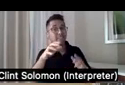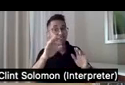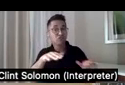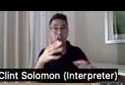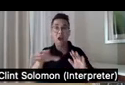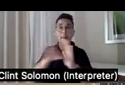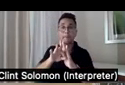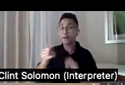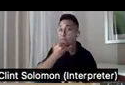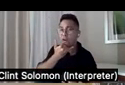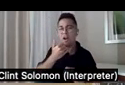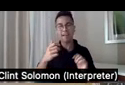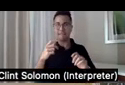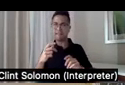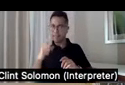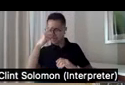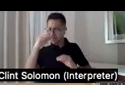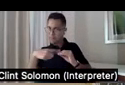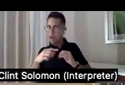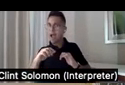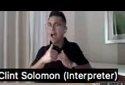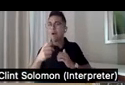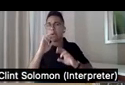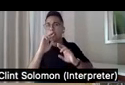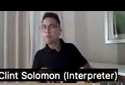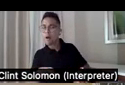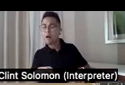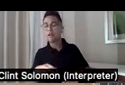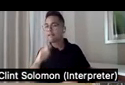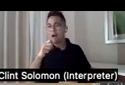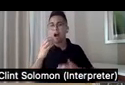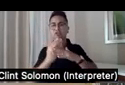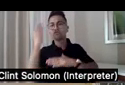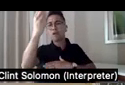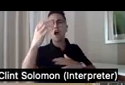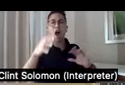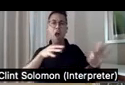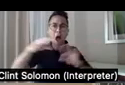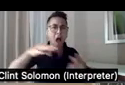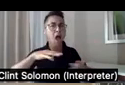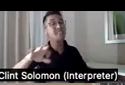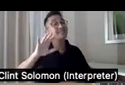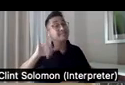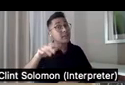we don't want to be overly wordy and this is important because we want the child to hear